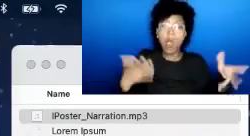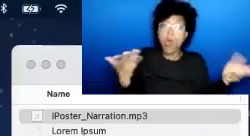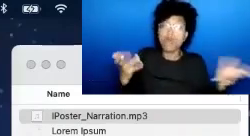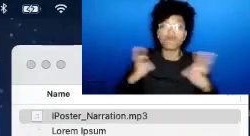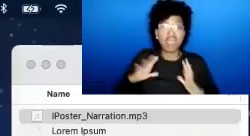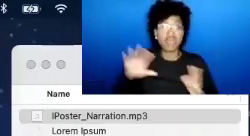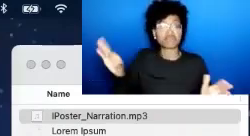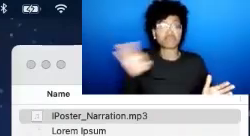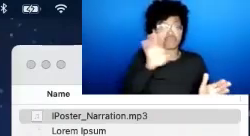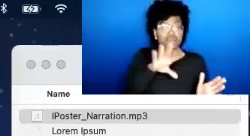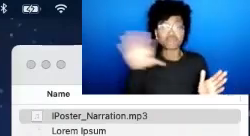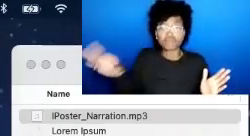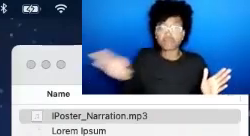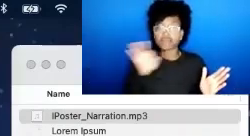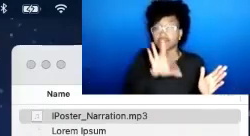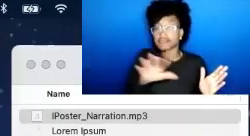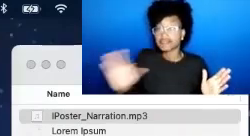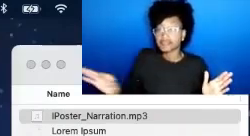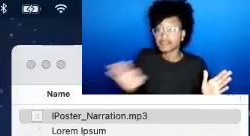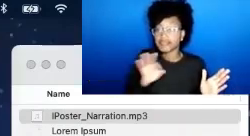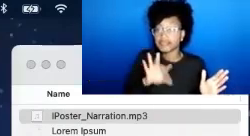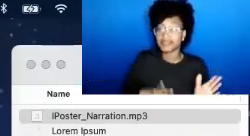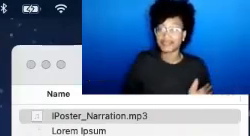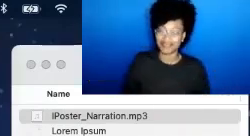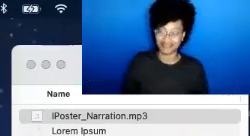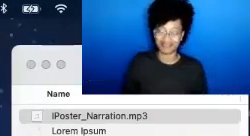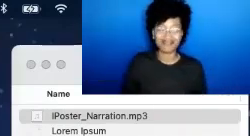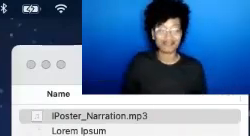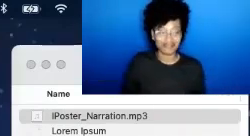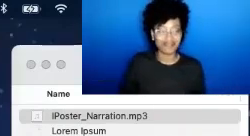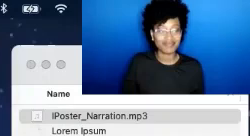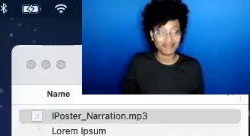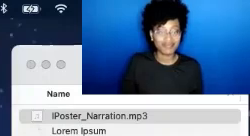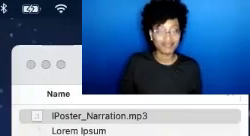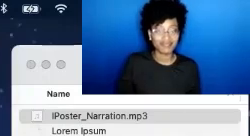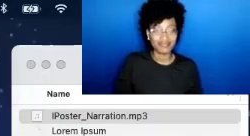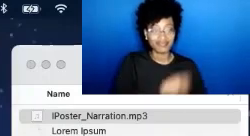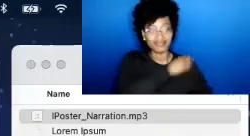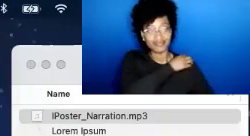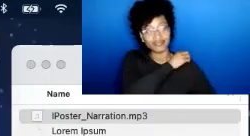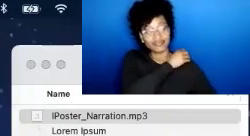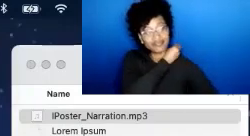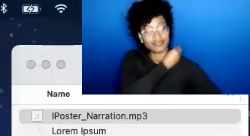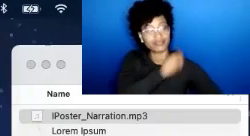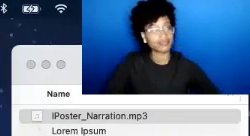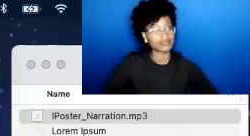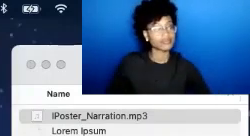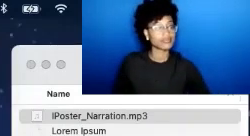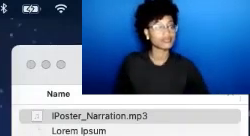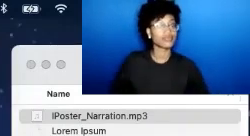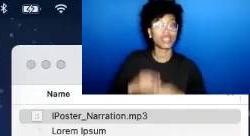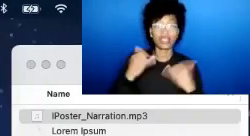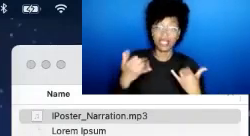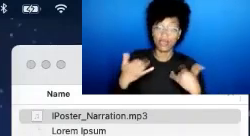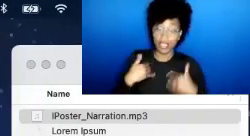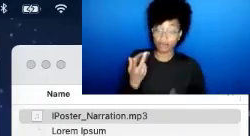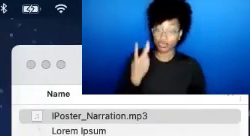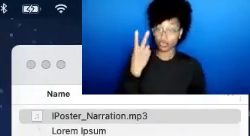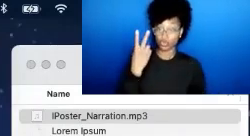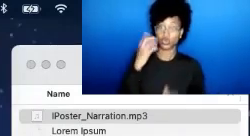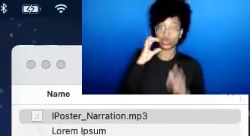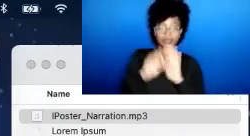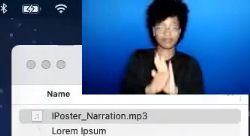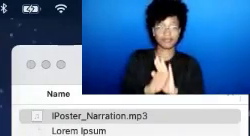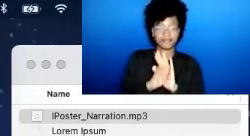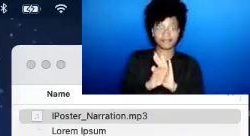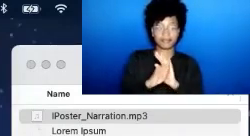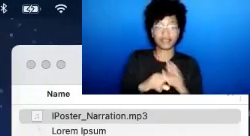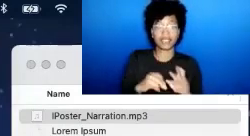in here. 07:12:29 If you want to remove a logo, click